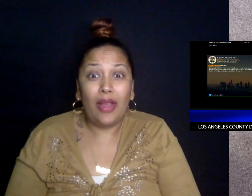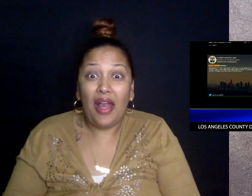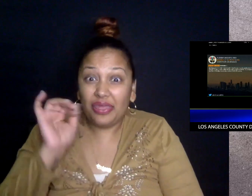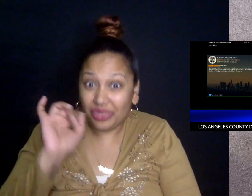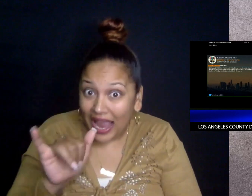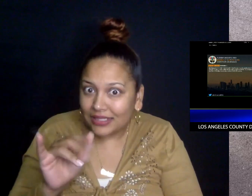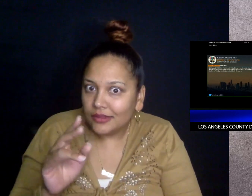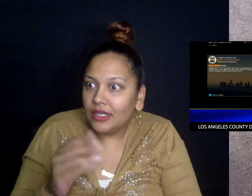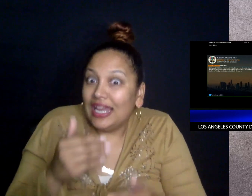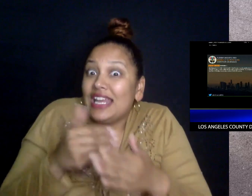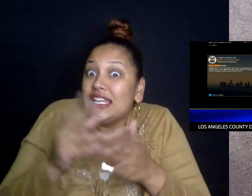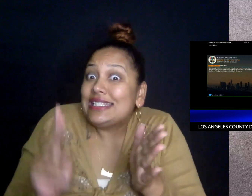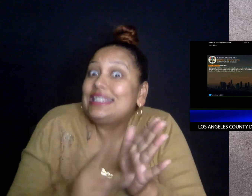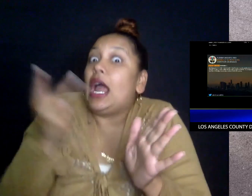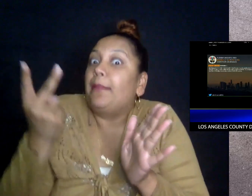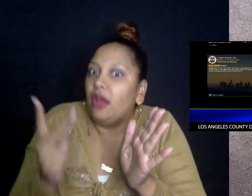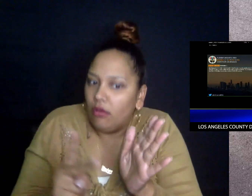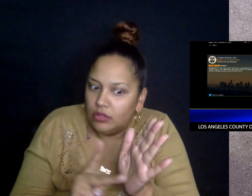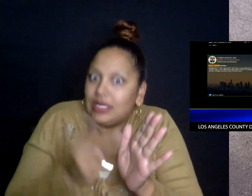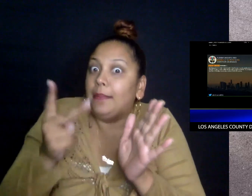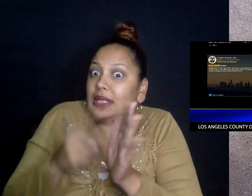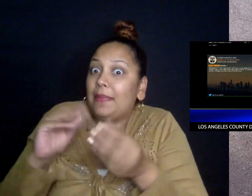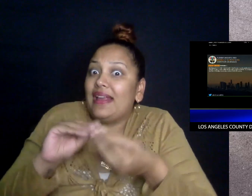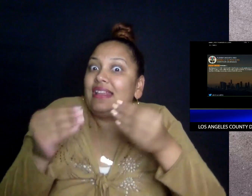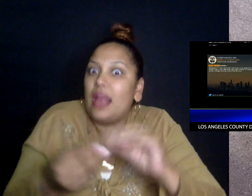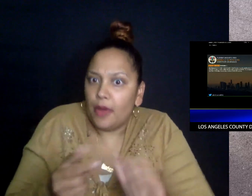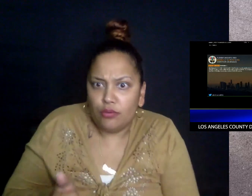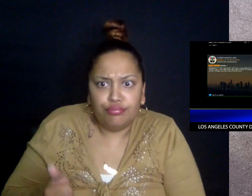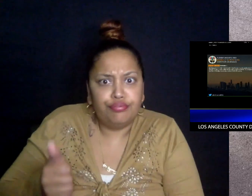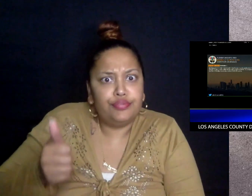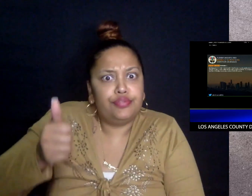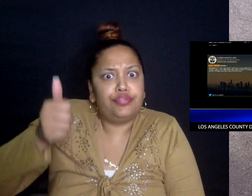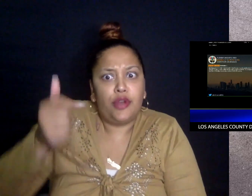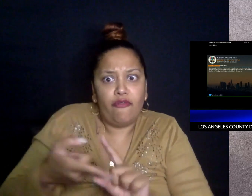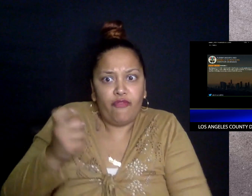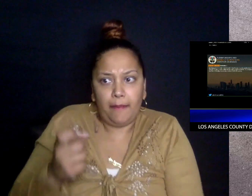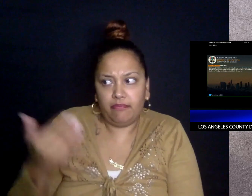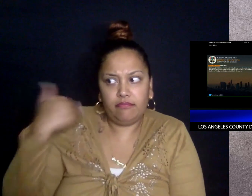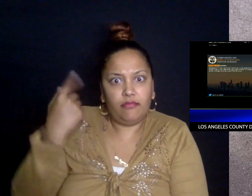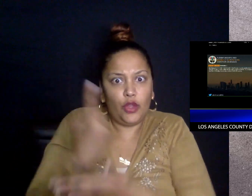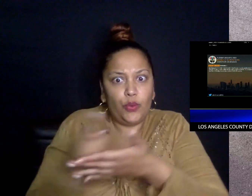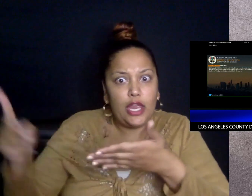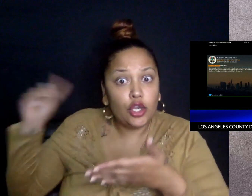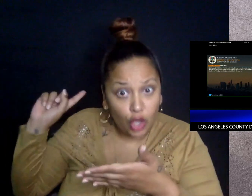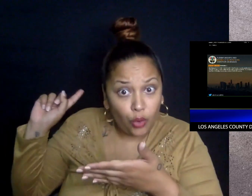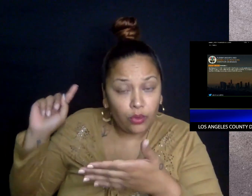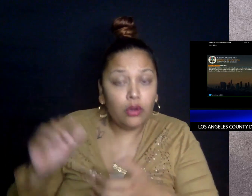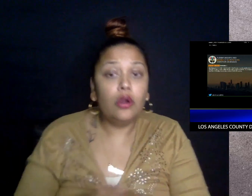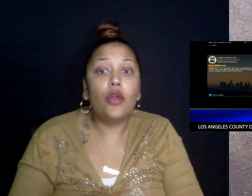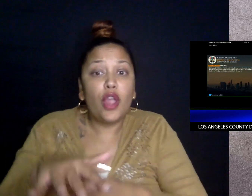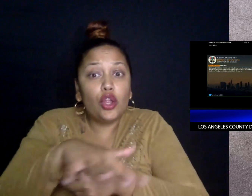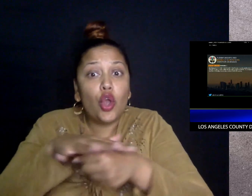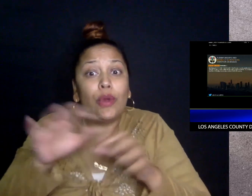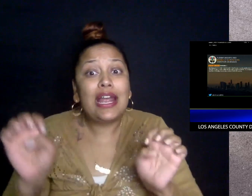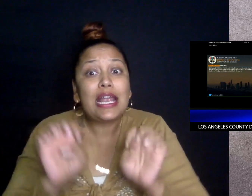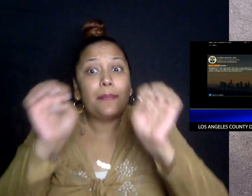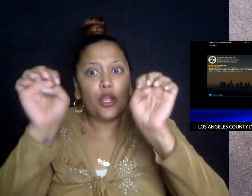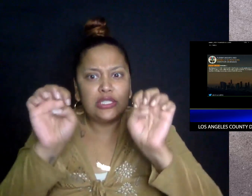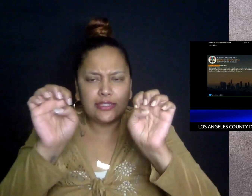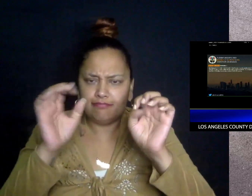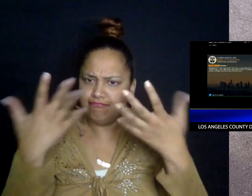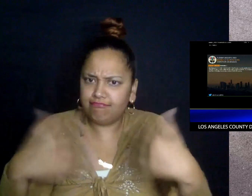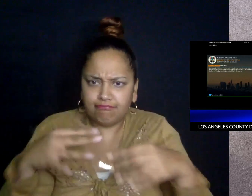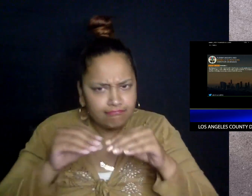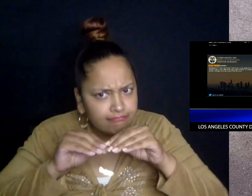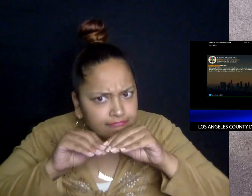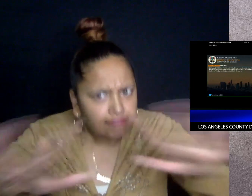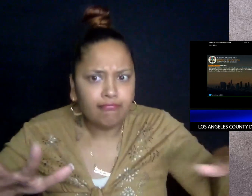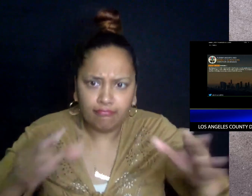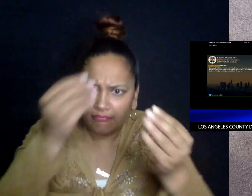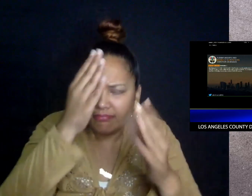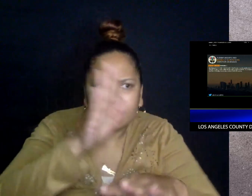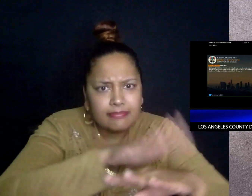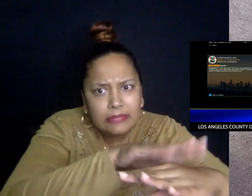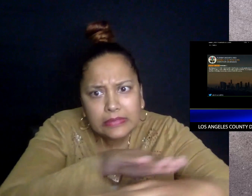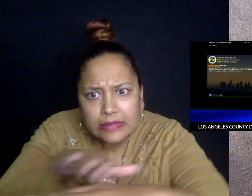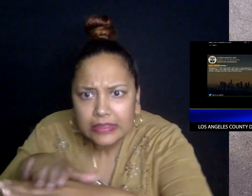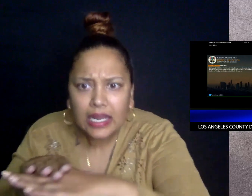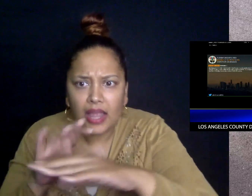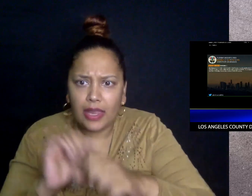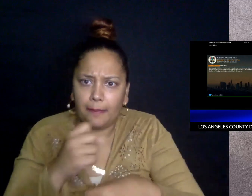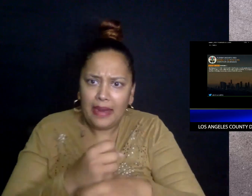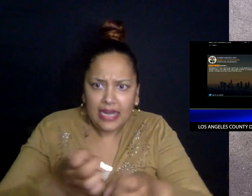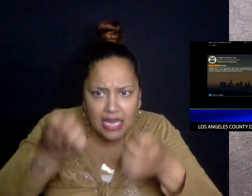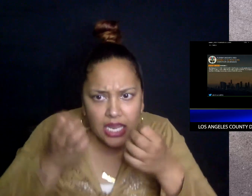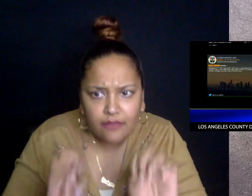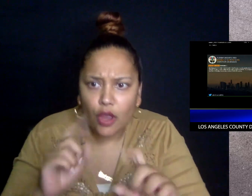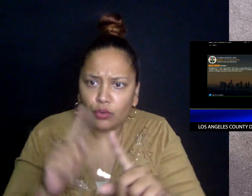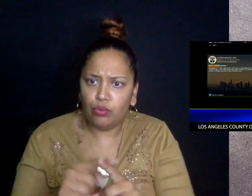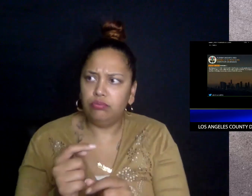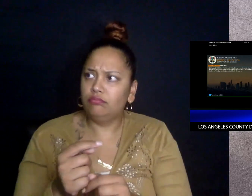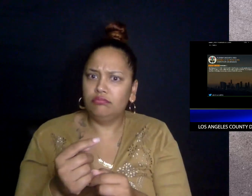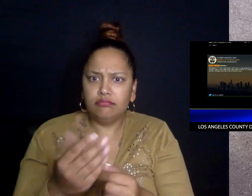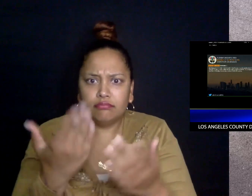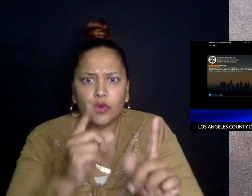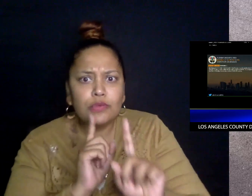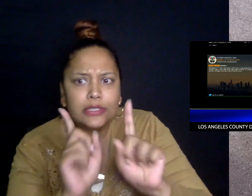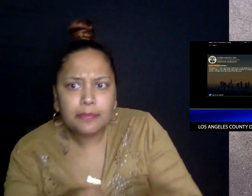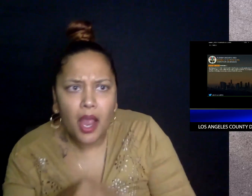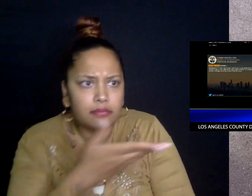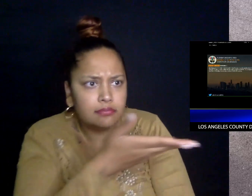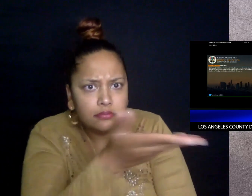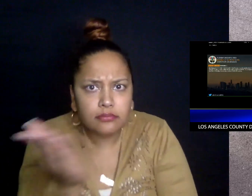cases this week that's nearly double the number of cases from a week ago the local emergency